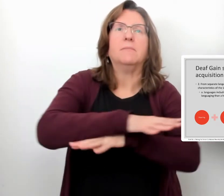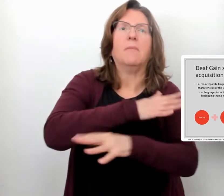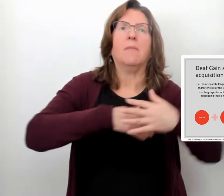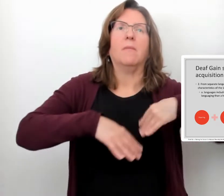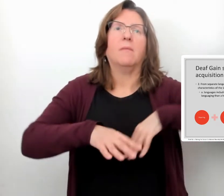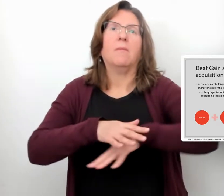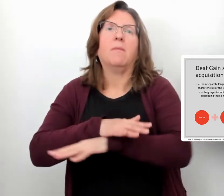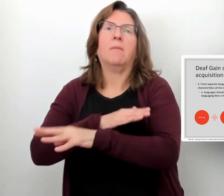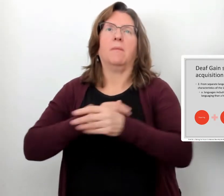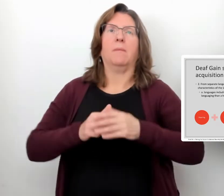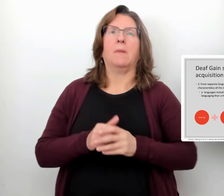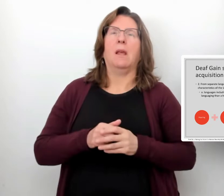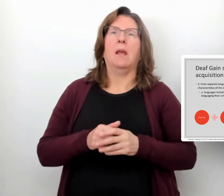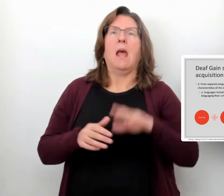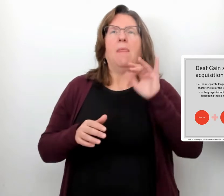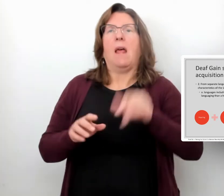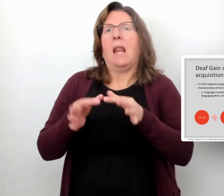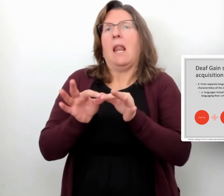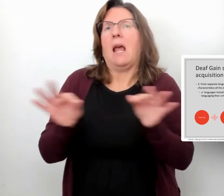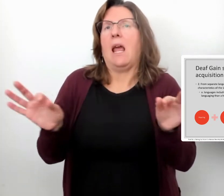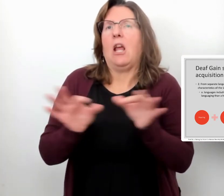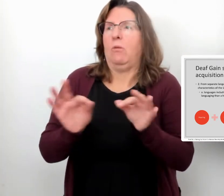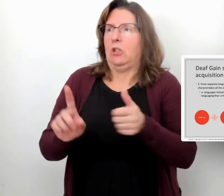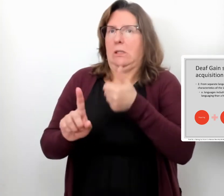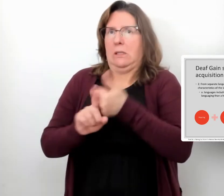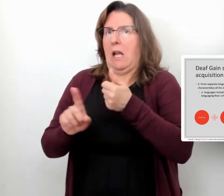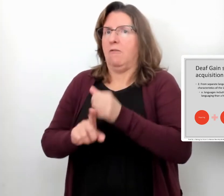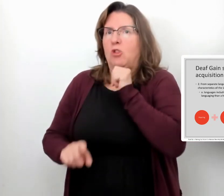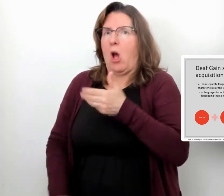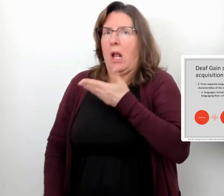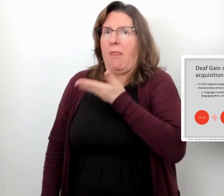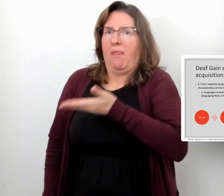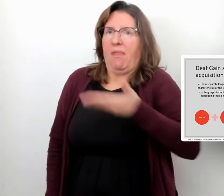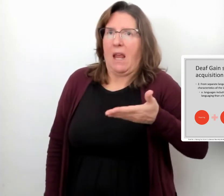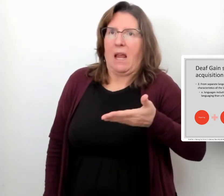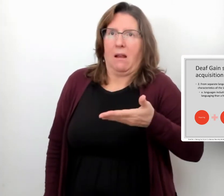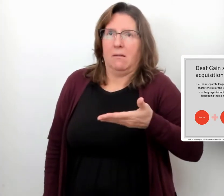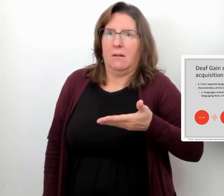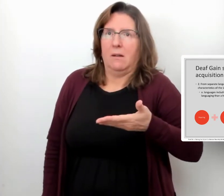Translanguaging is happening continuously.